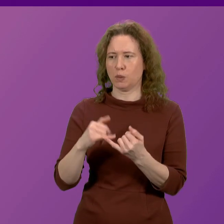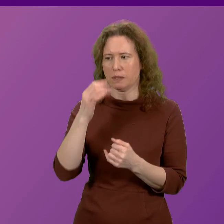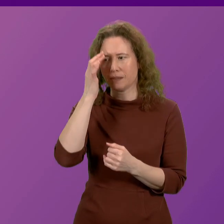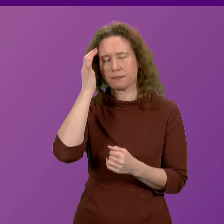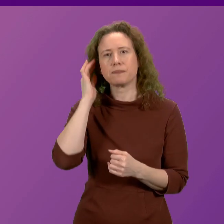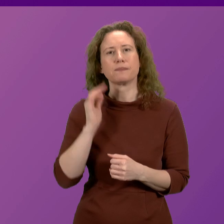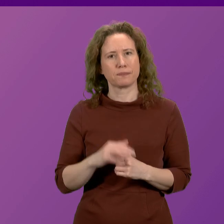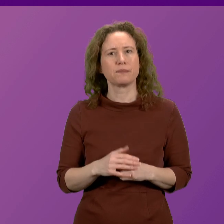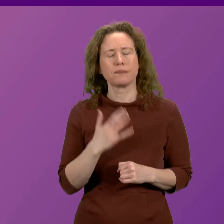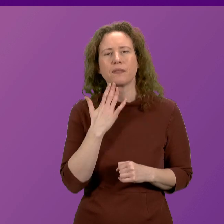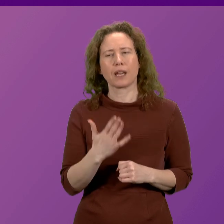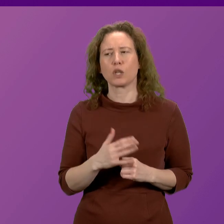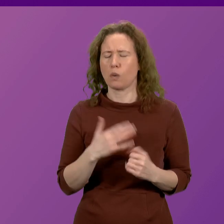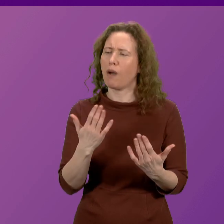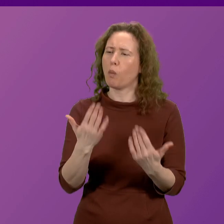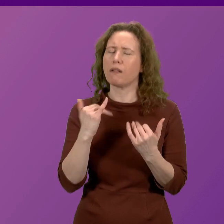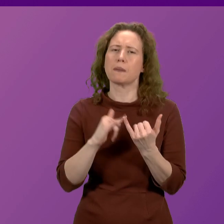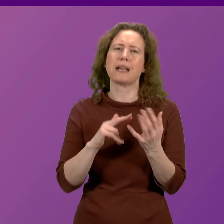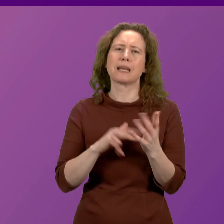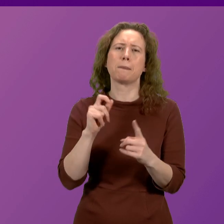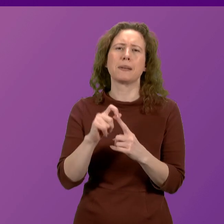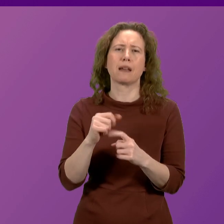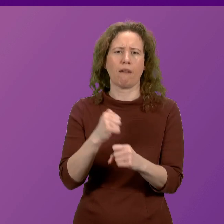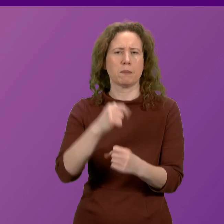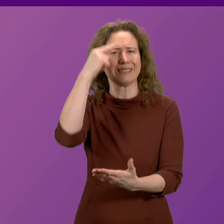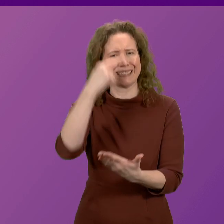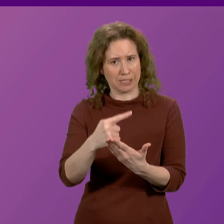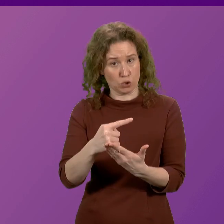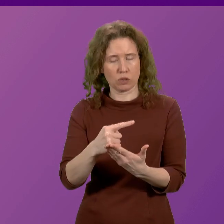I welcome the Scottish National Party’s Government’s decision to scrap the hated